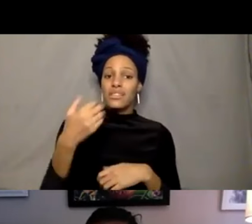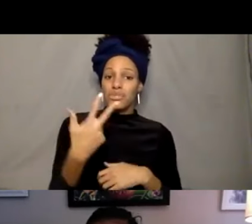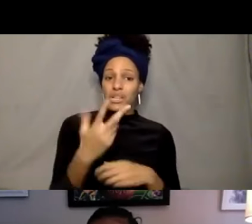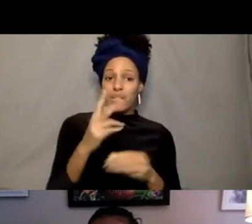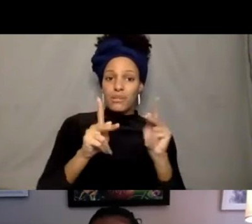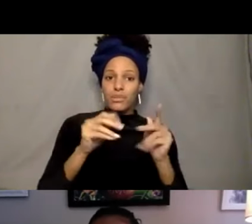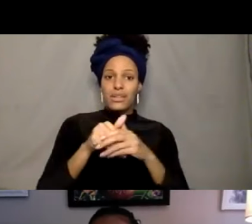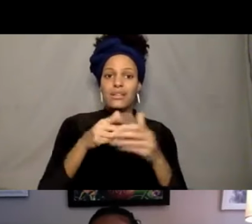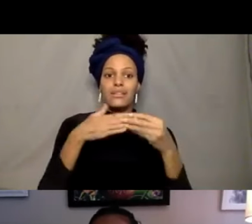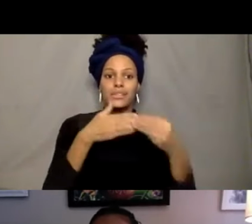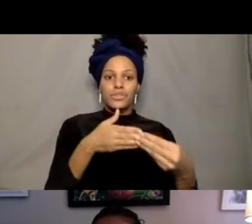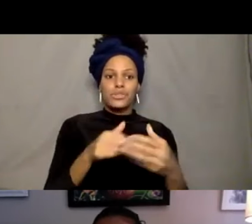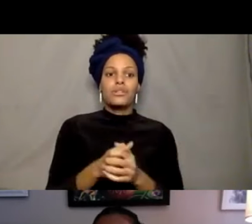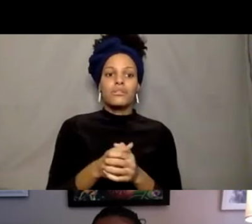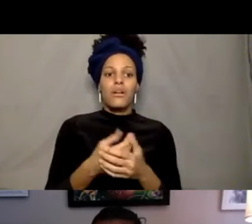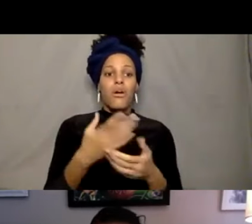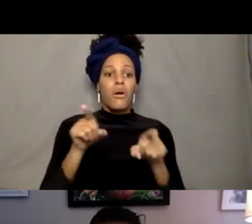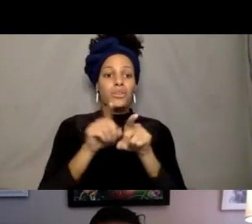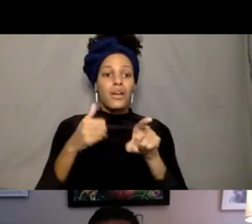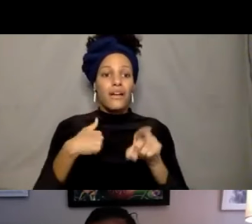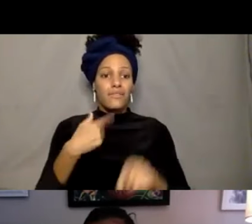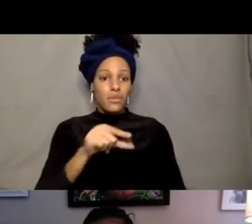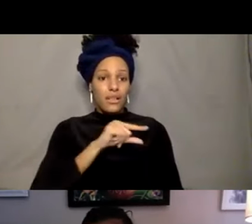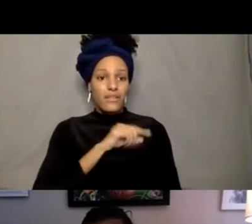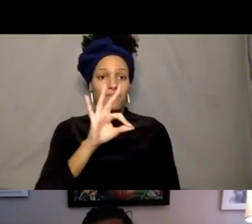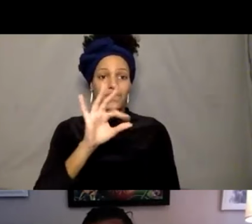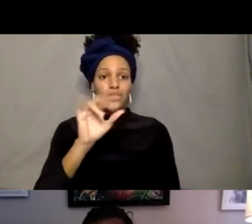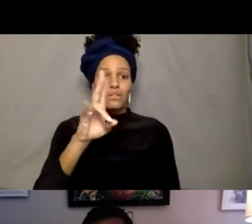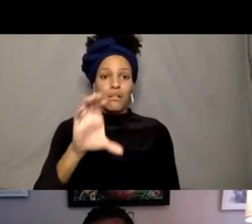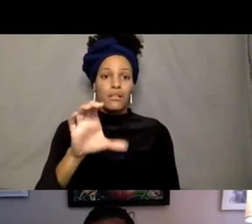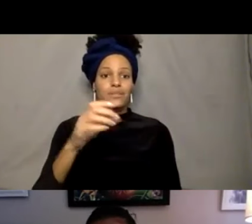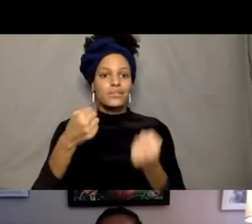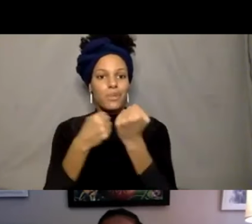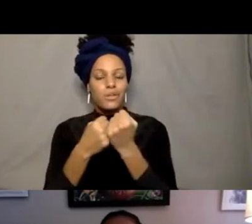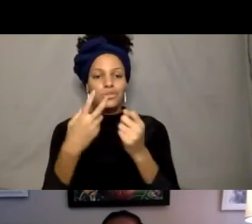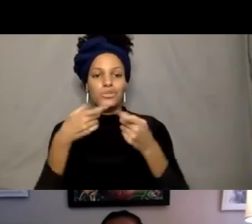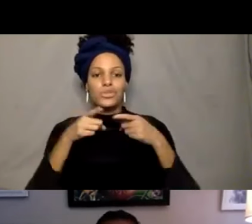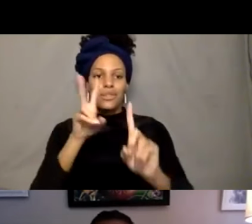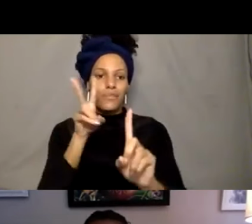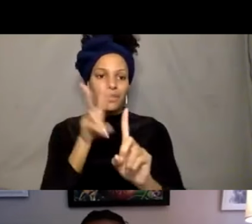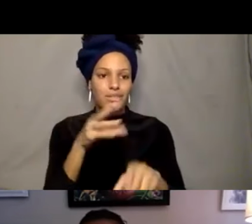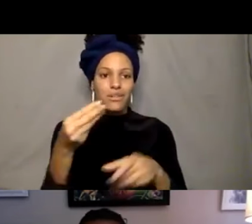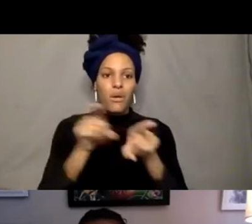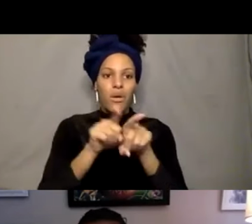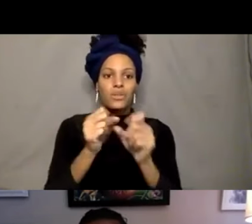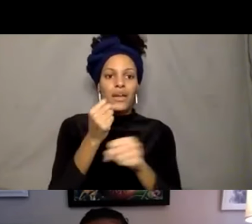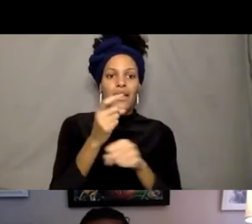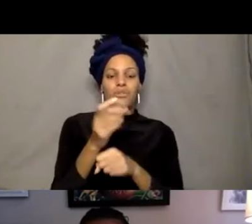as well as have an eligible fiscal sponsor at the time of application. MRAC does require a Fiscal Sponsor Agreement Letter